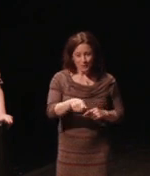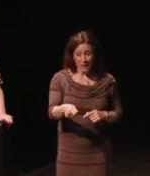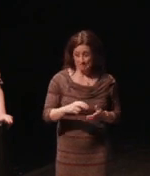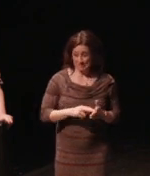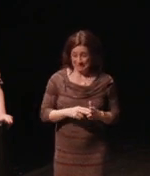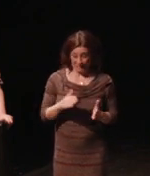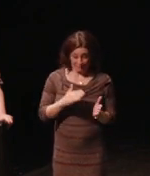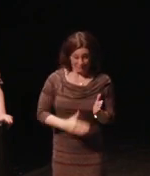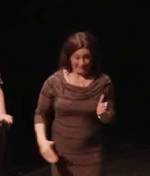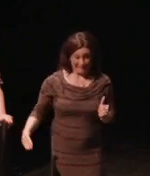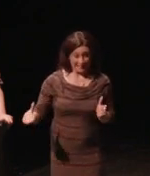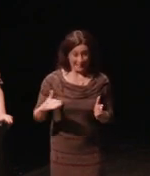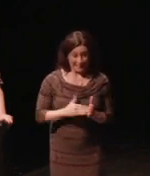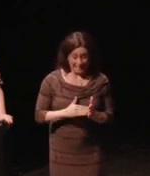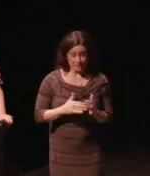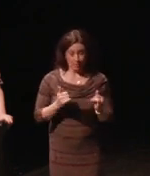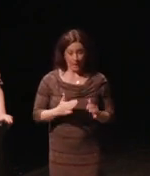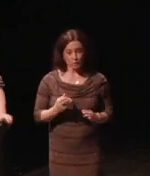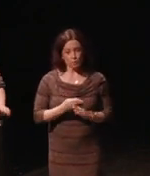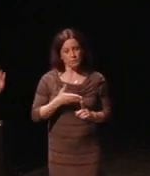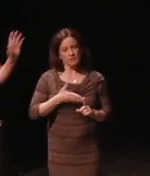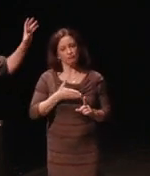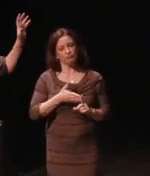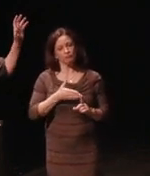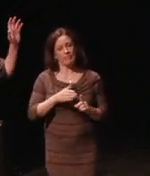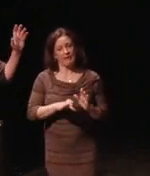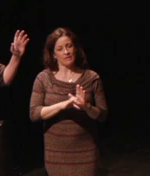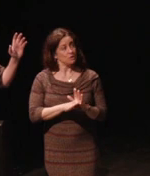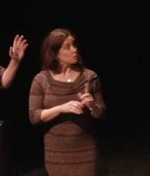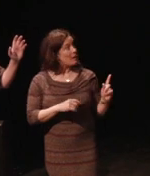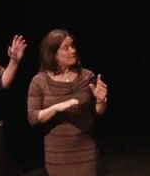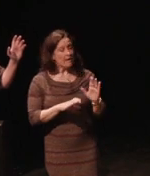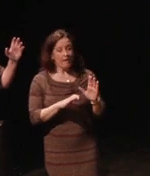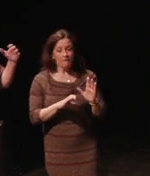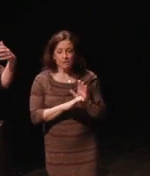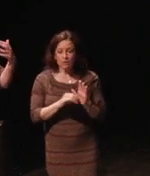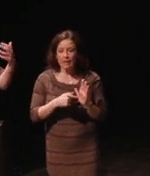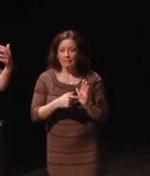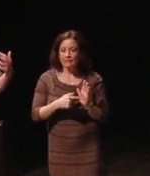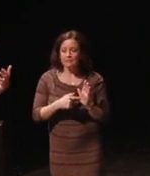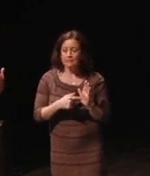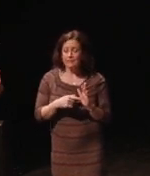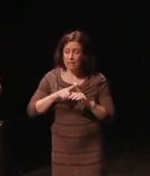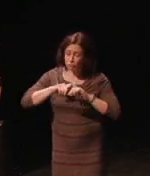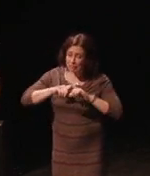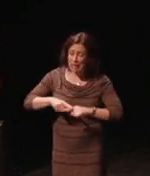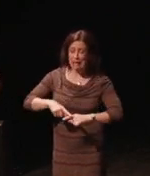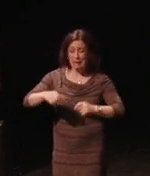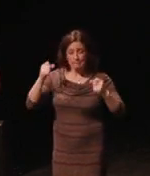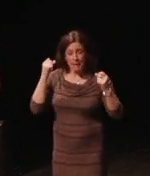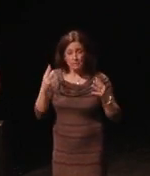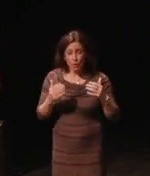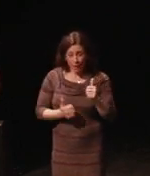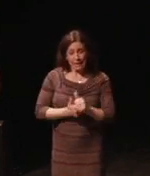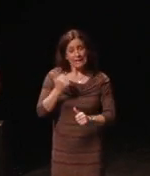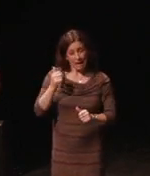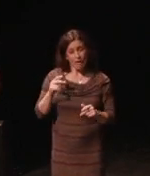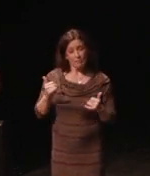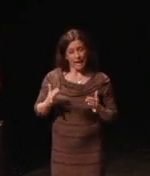players using these features. So, if you got a feature like this that's so relied on by such a majority real player, it really deserves paying